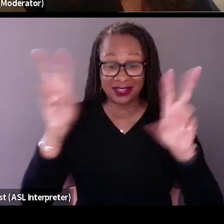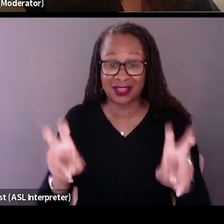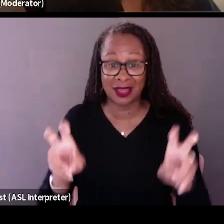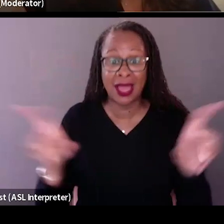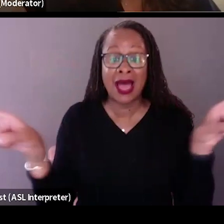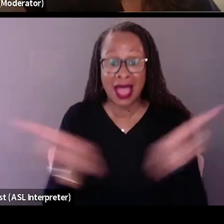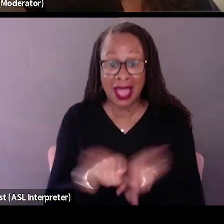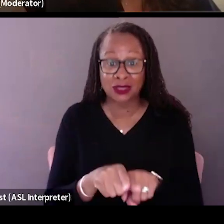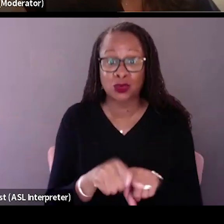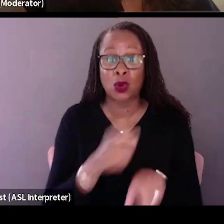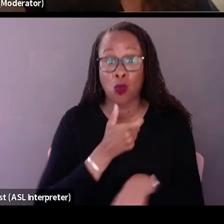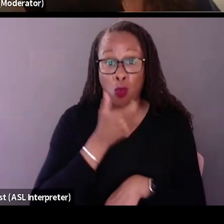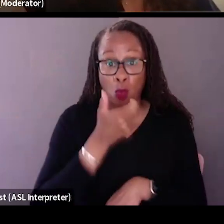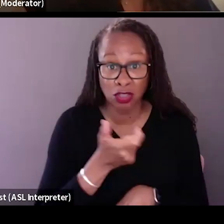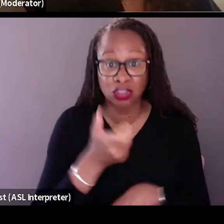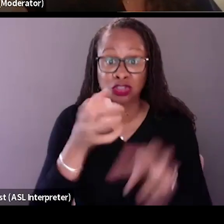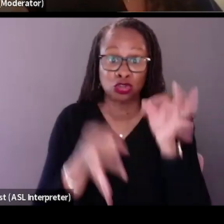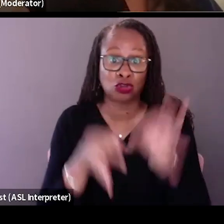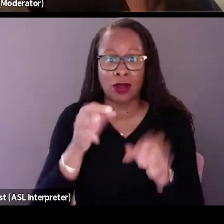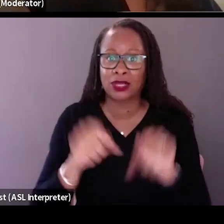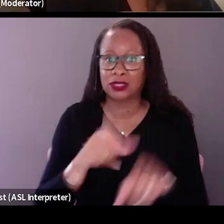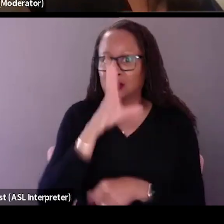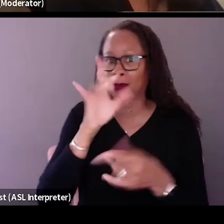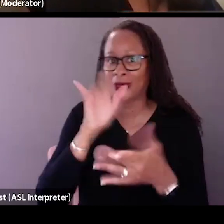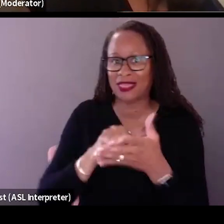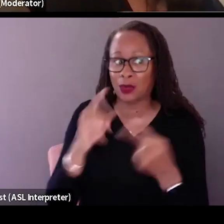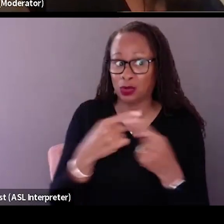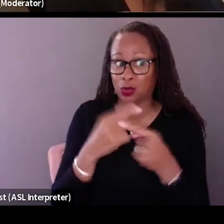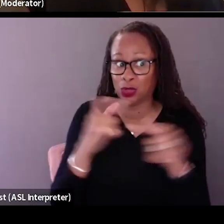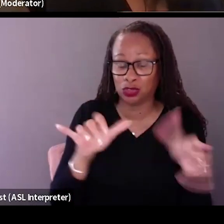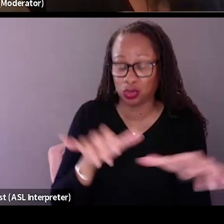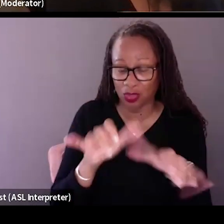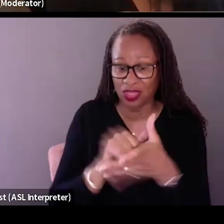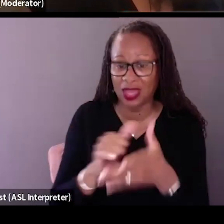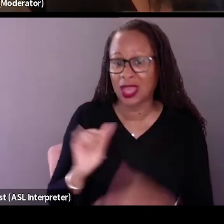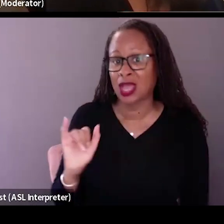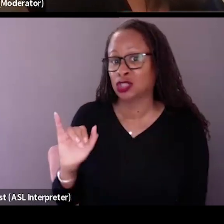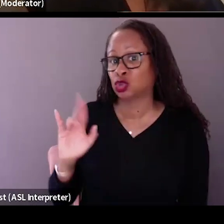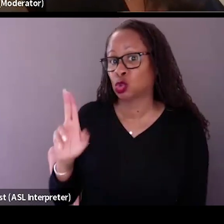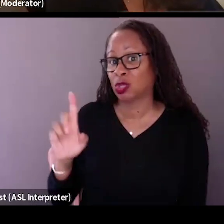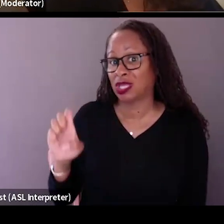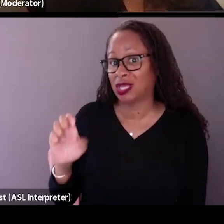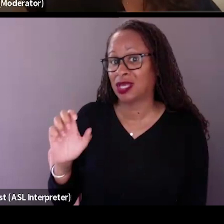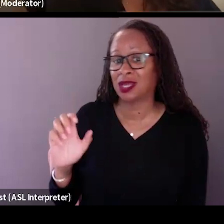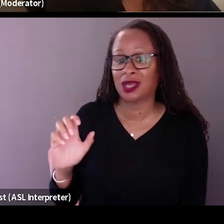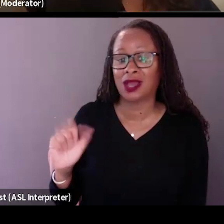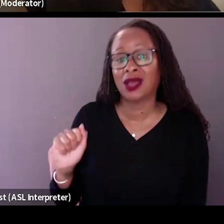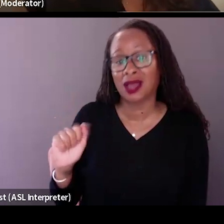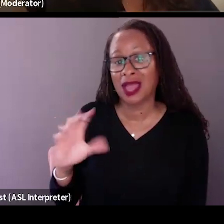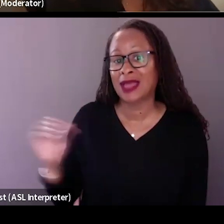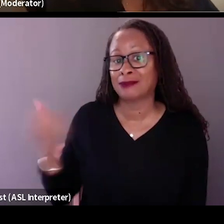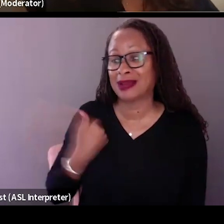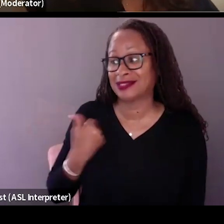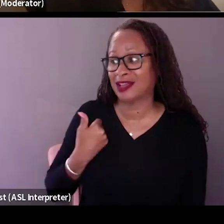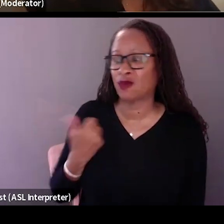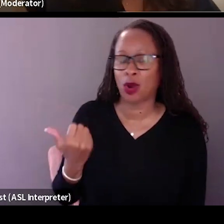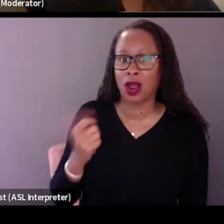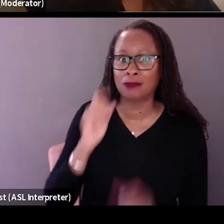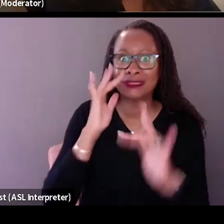and we could talk to that when we want to get there, but Julie and I were obsessed with the trial obviously, and every moment I went to the trial.